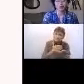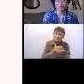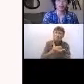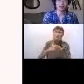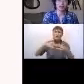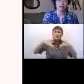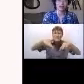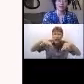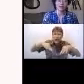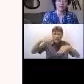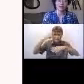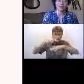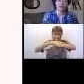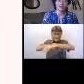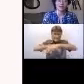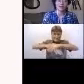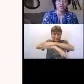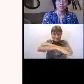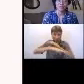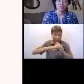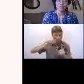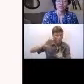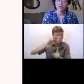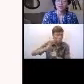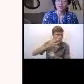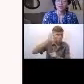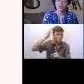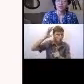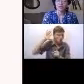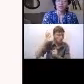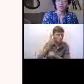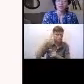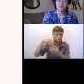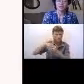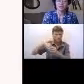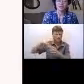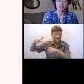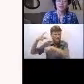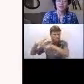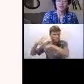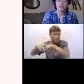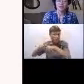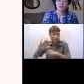industry in the Philippines. You can't buy bar of soap there without skin whitening products,